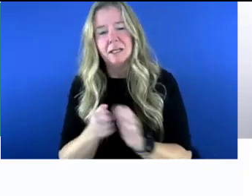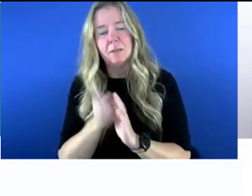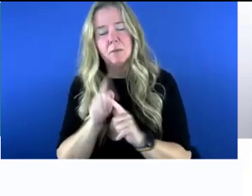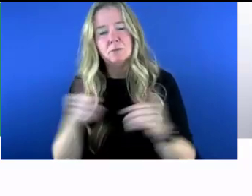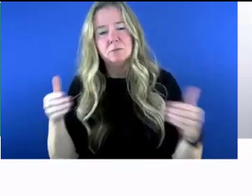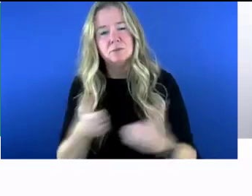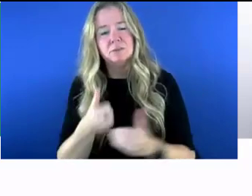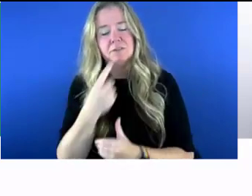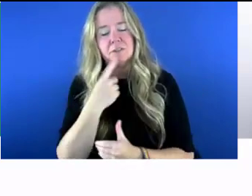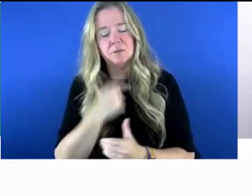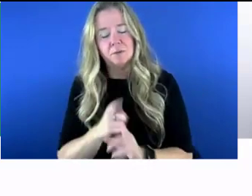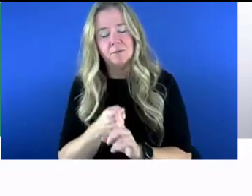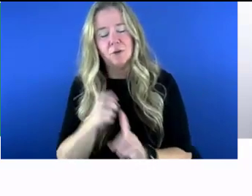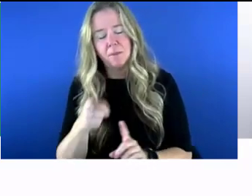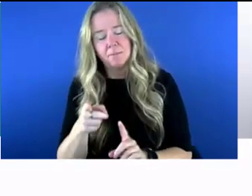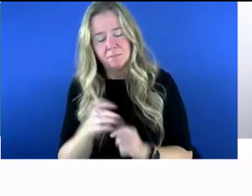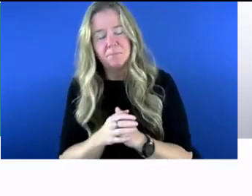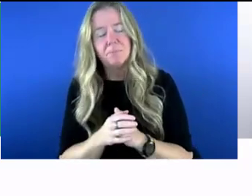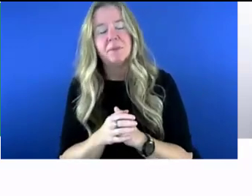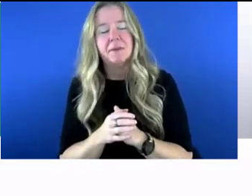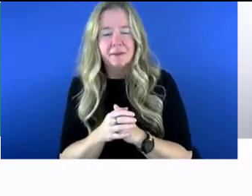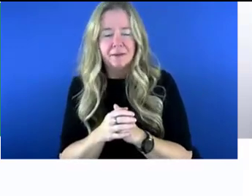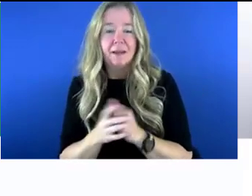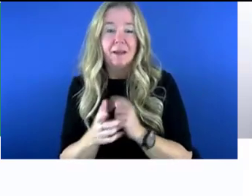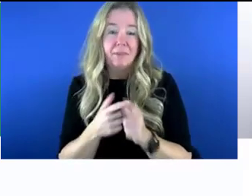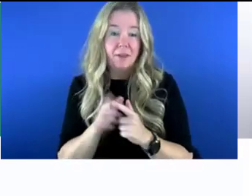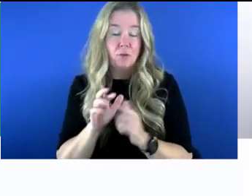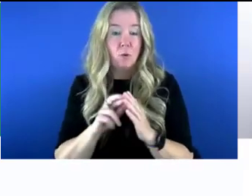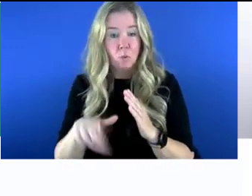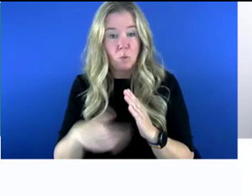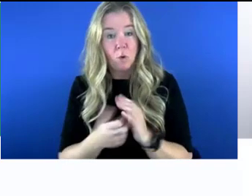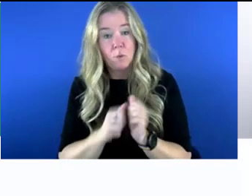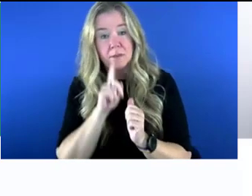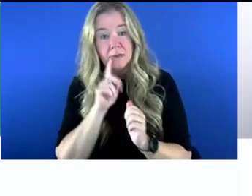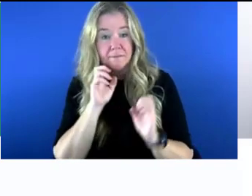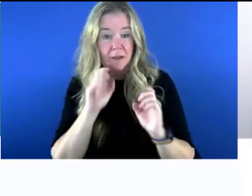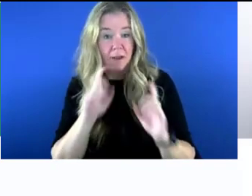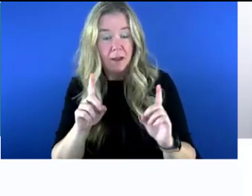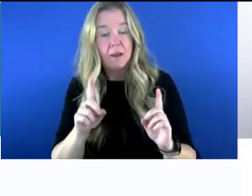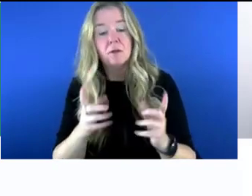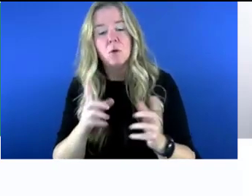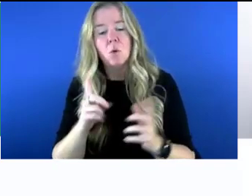and tell us where you're from and your role in deaf education. Just one at a time. And if you could go